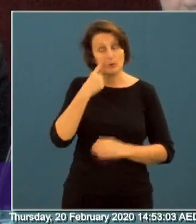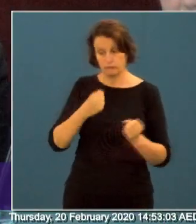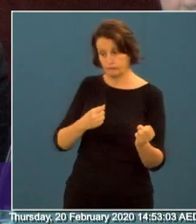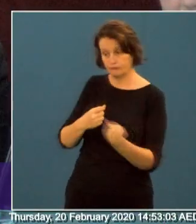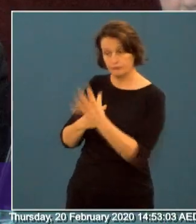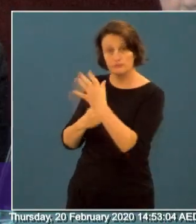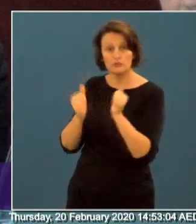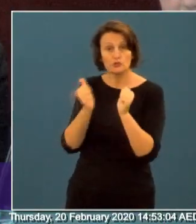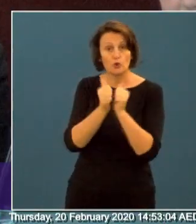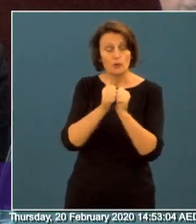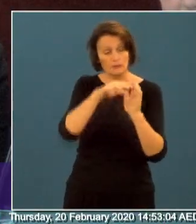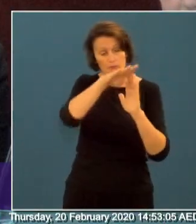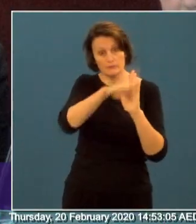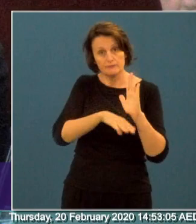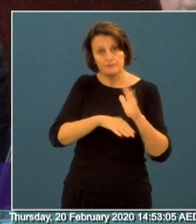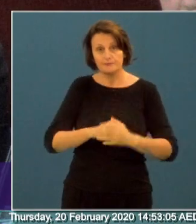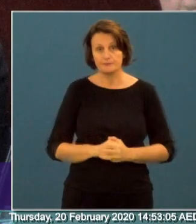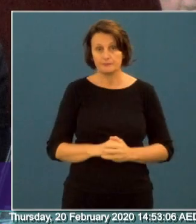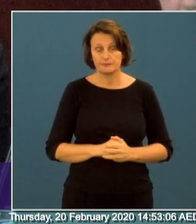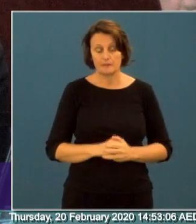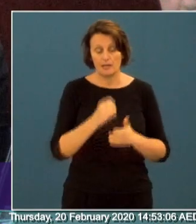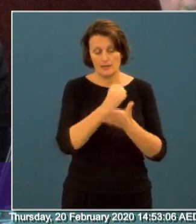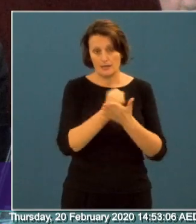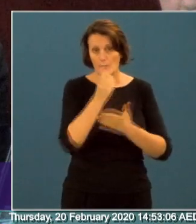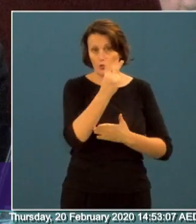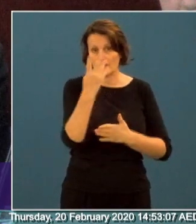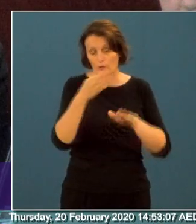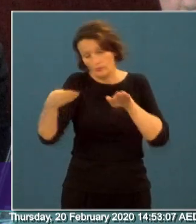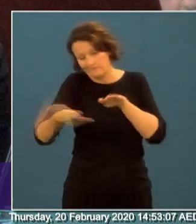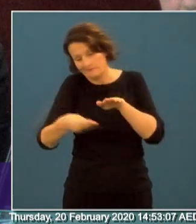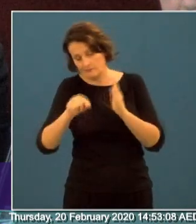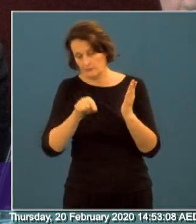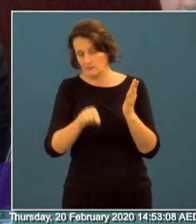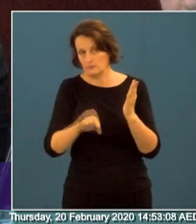It's at tab 24, Commissioners, of tender bundle D.